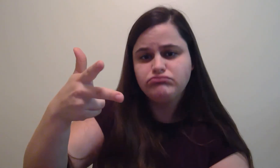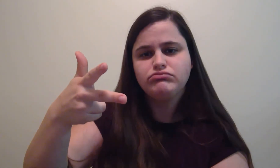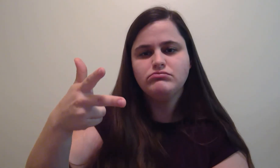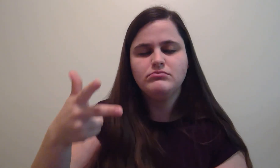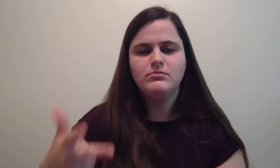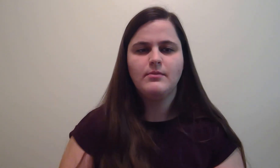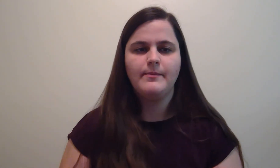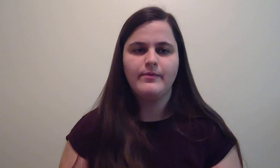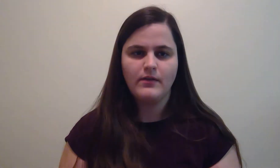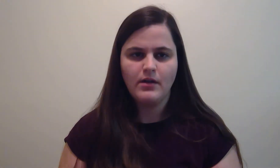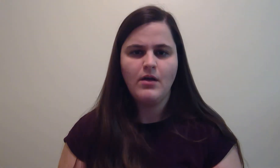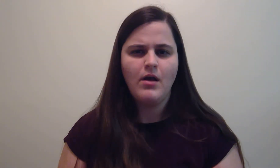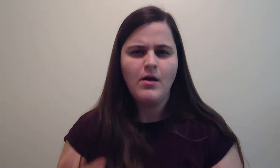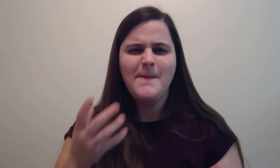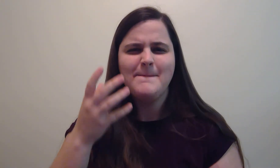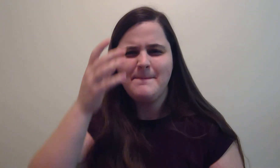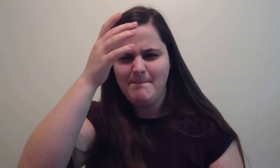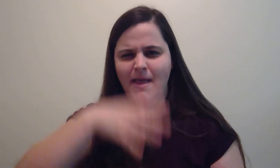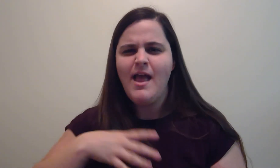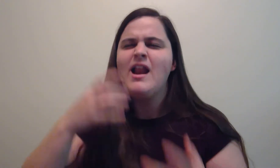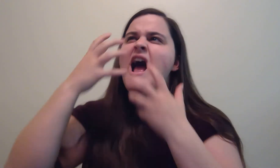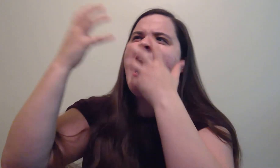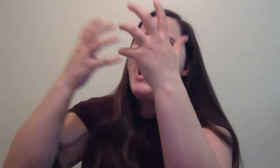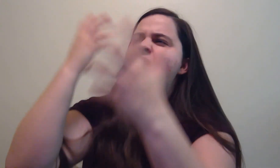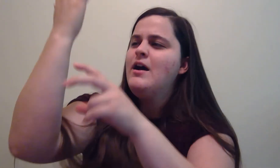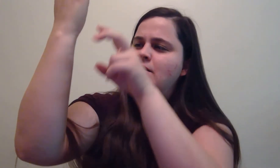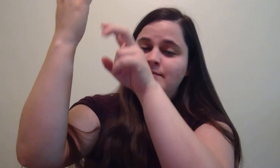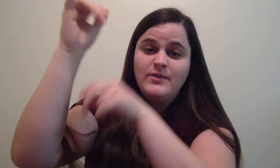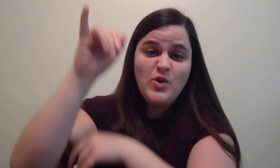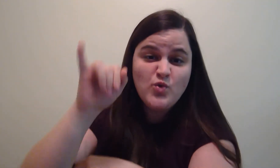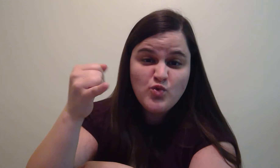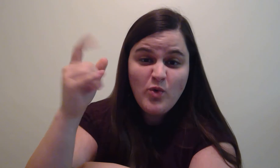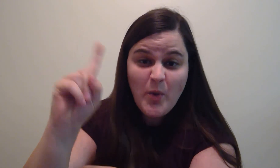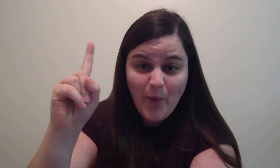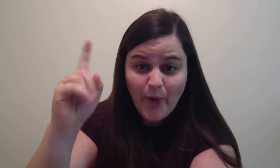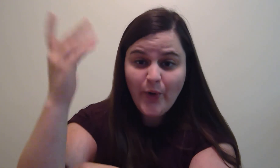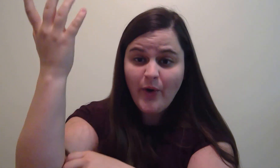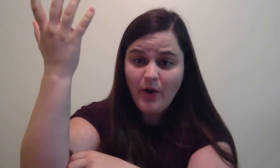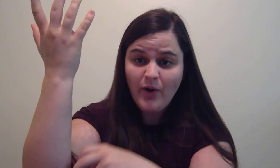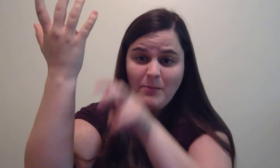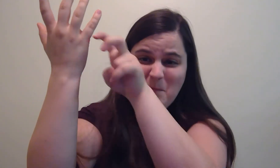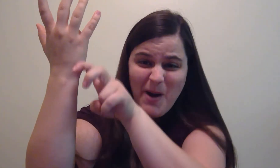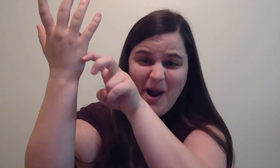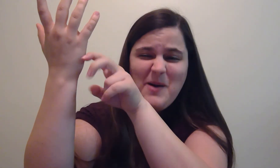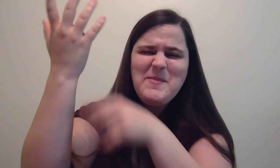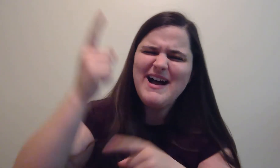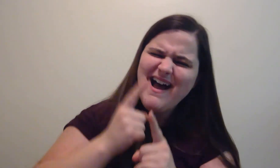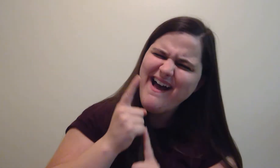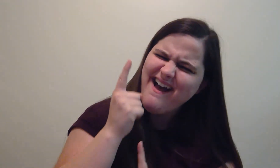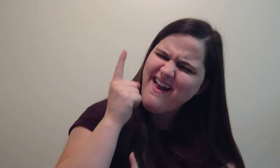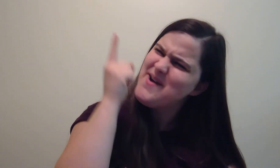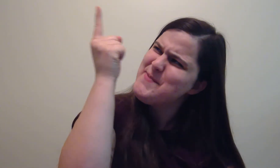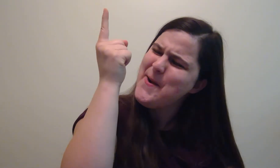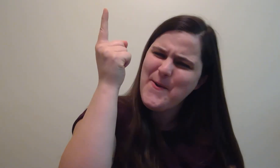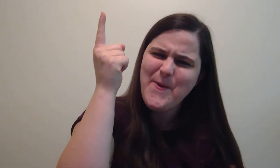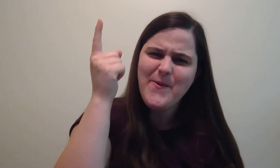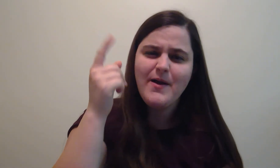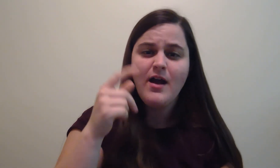There were some men shouting stuff up at Juli, who was, of course, five stories up in the tree.